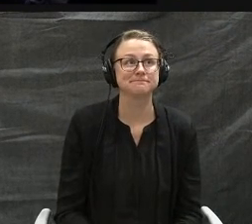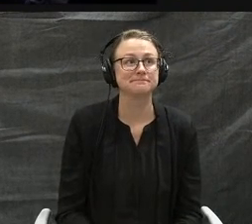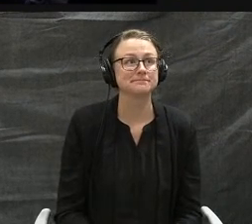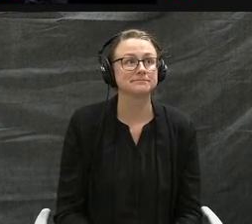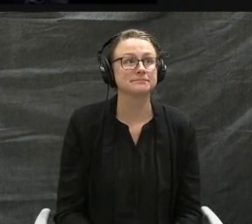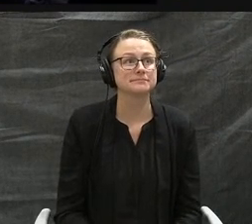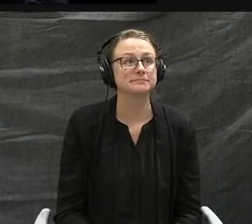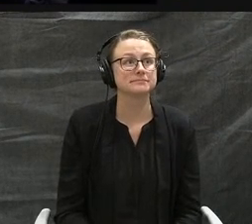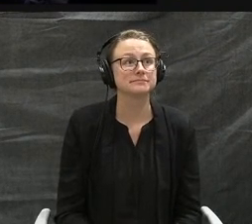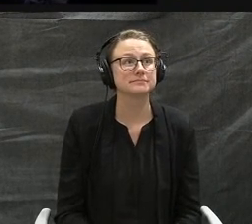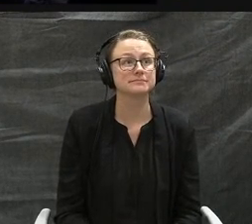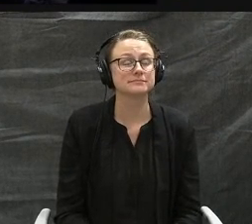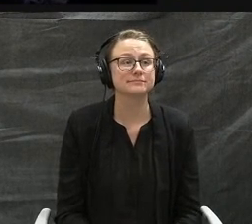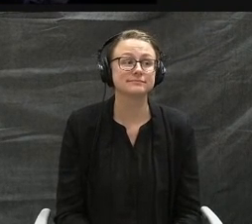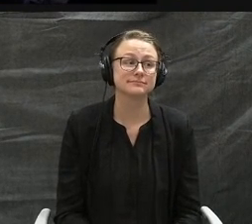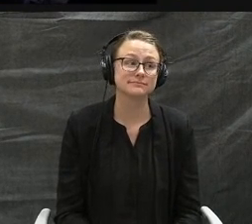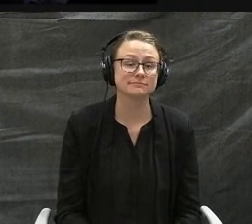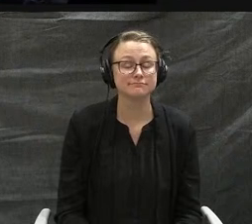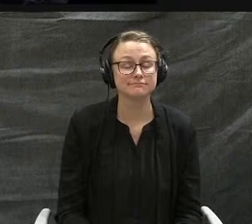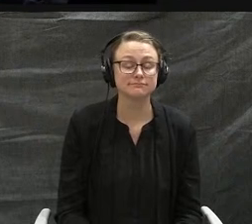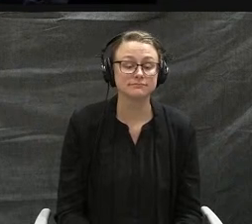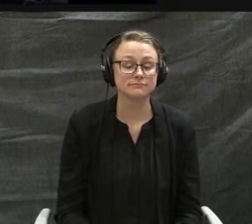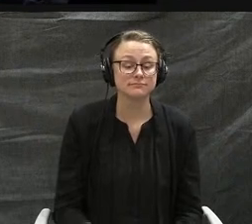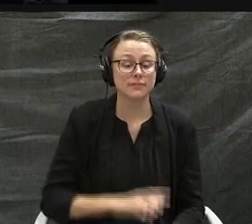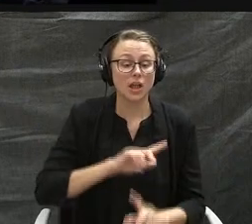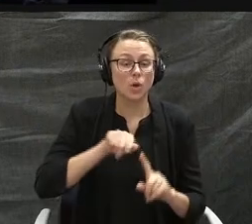When you, when you distill all of that down.